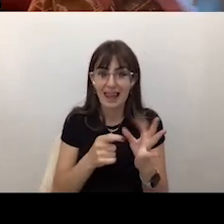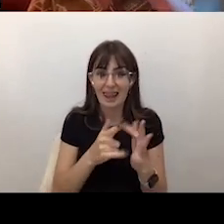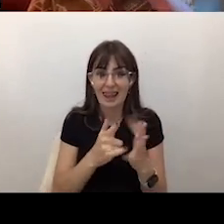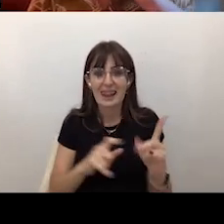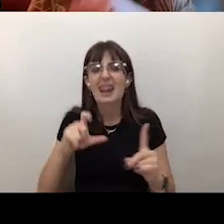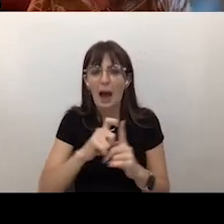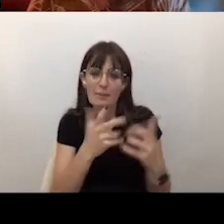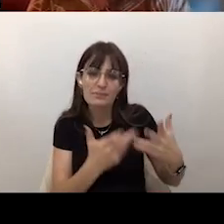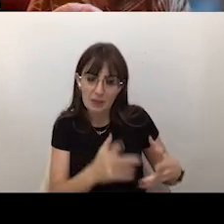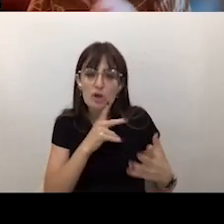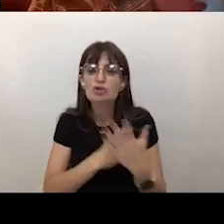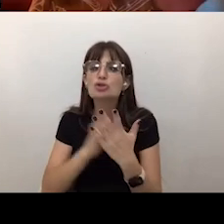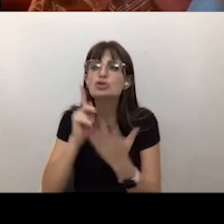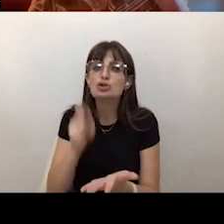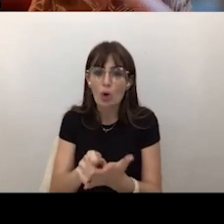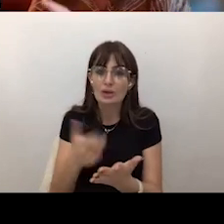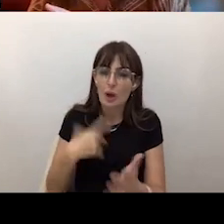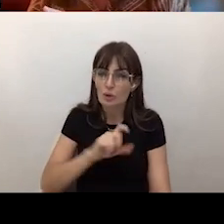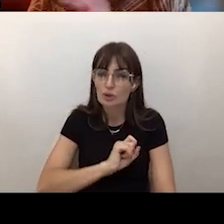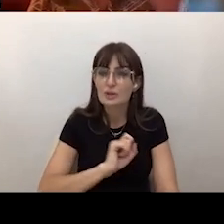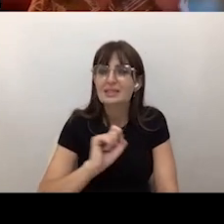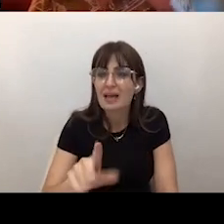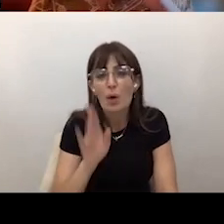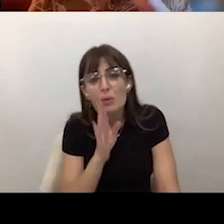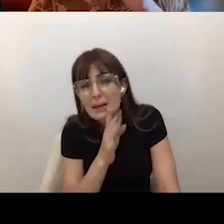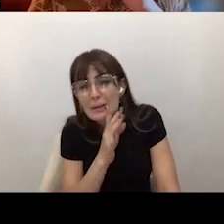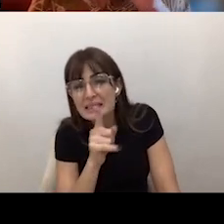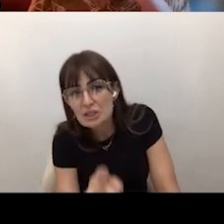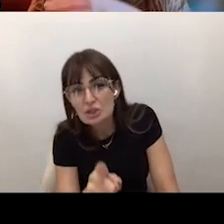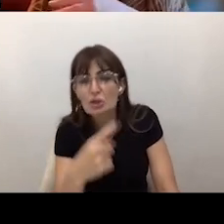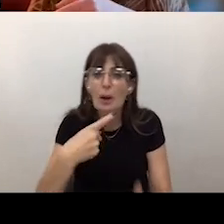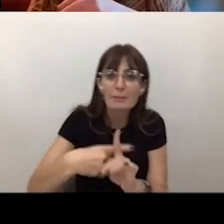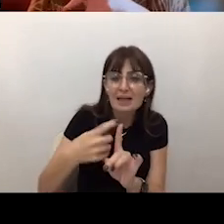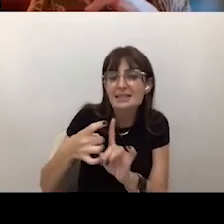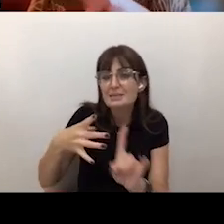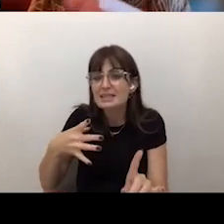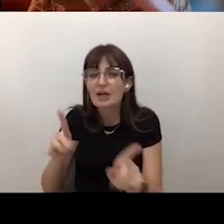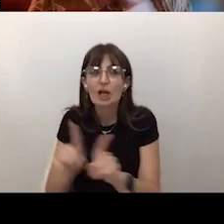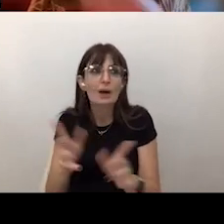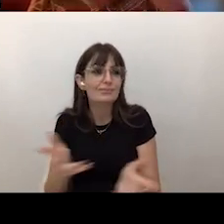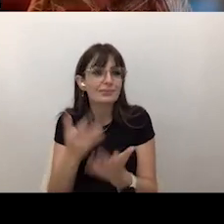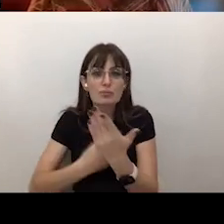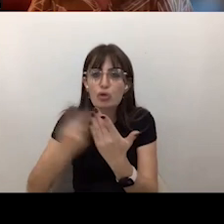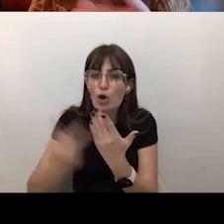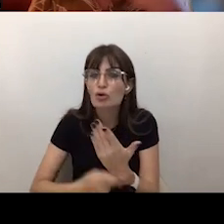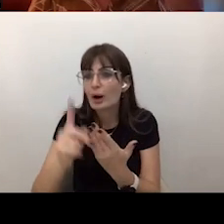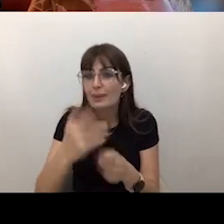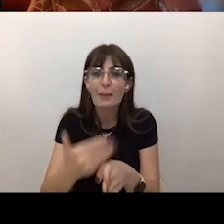I want to send a "We miss you" Plus a specific program that they had previously supported to